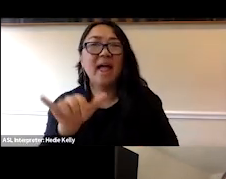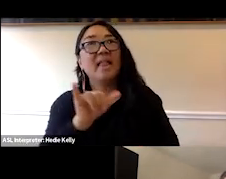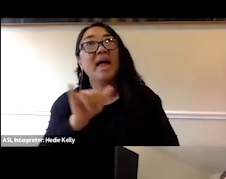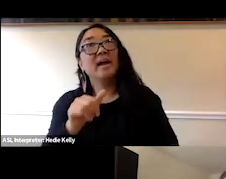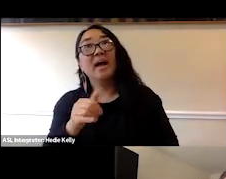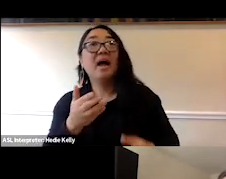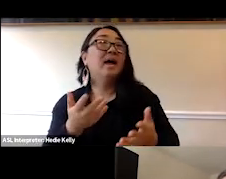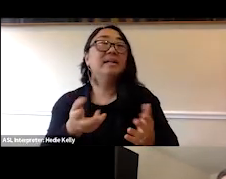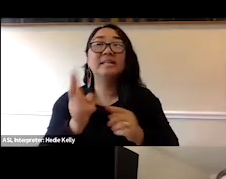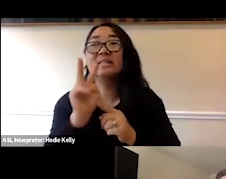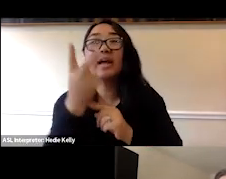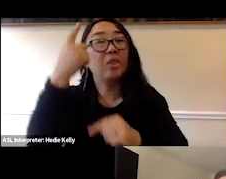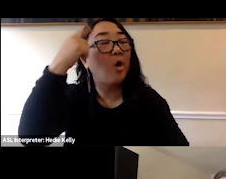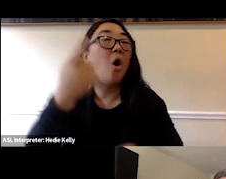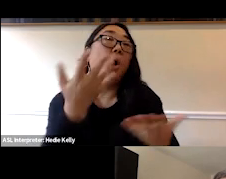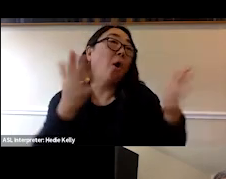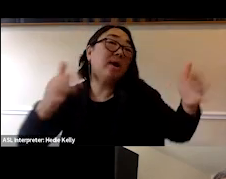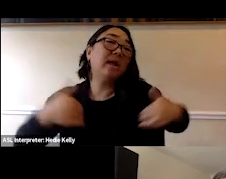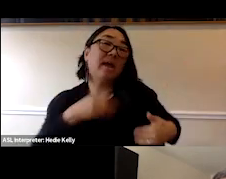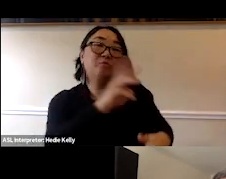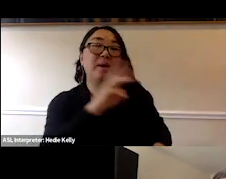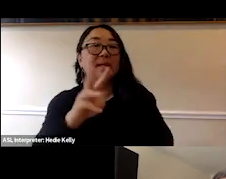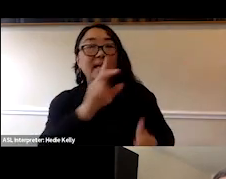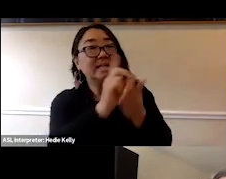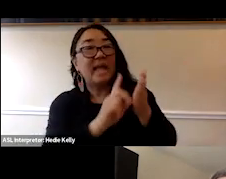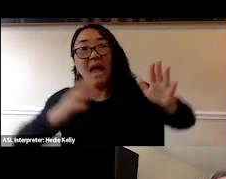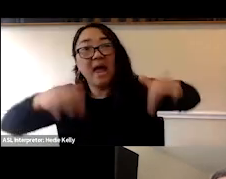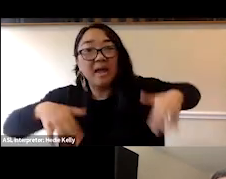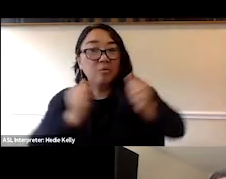It maybe wasn't designed or built with accessibility in mind, but now you need to solve for that.